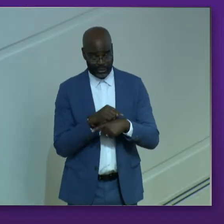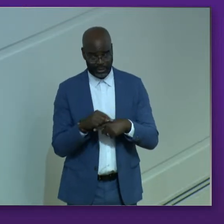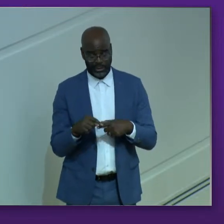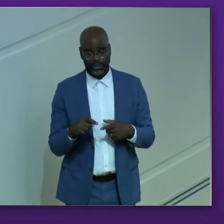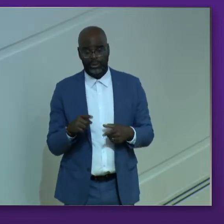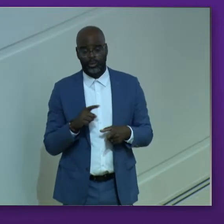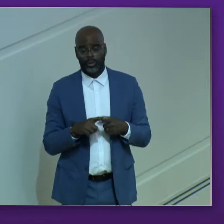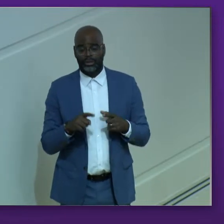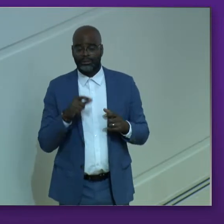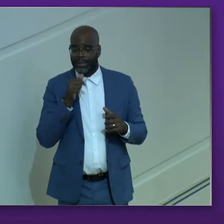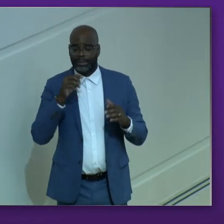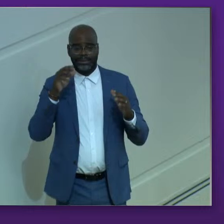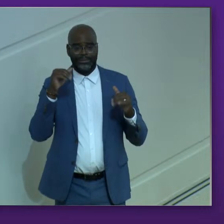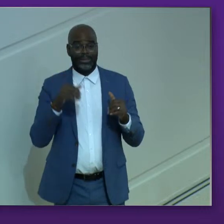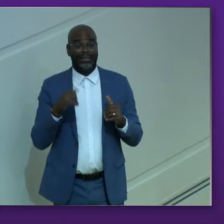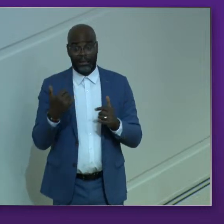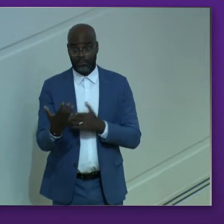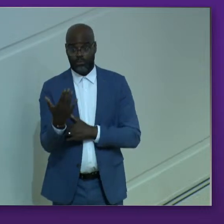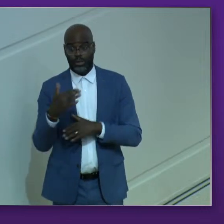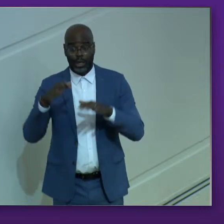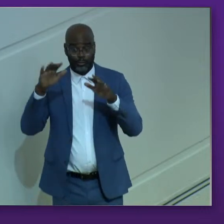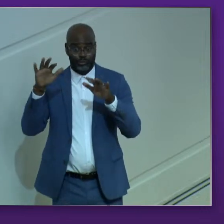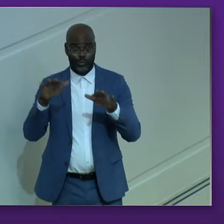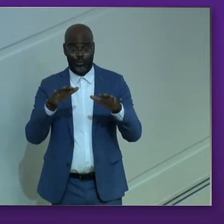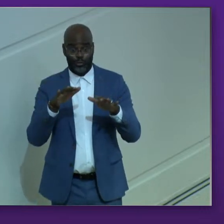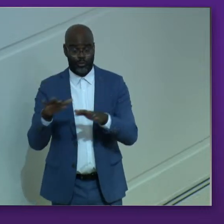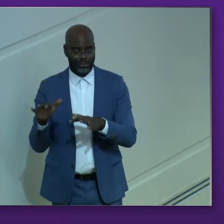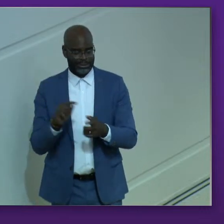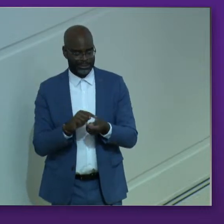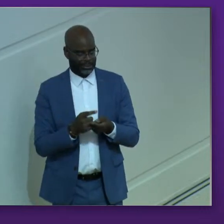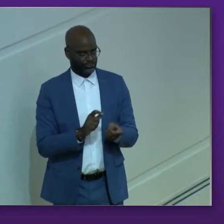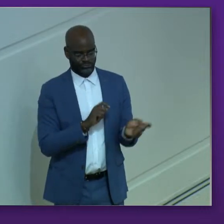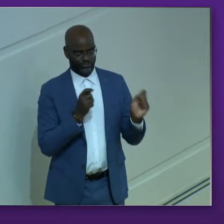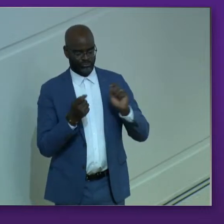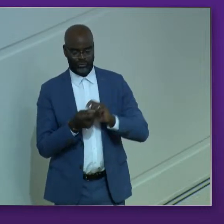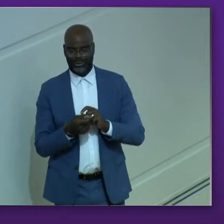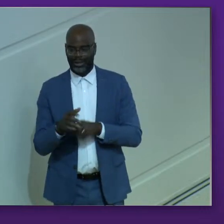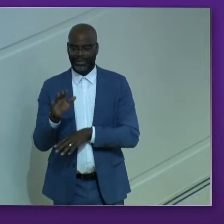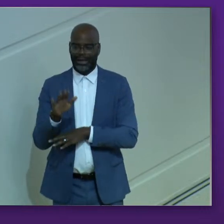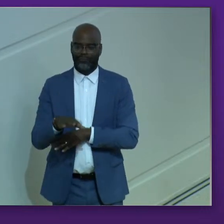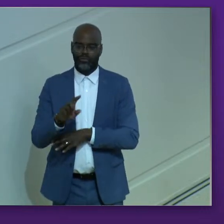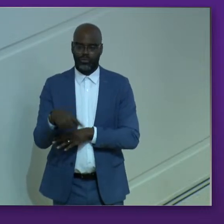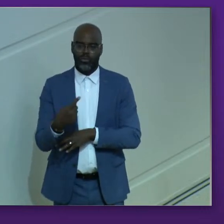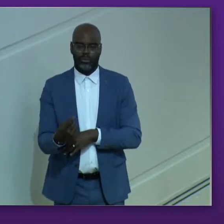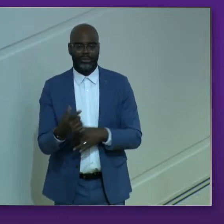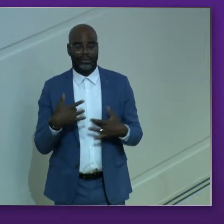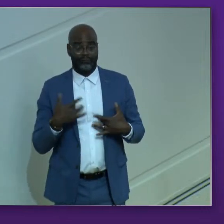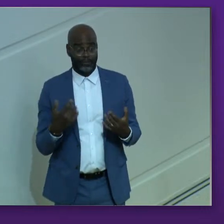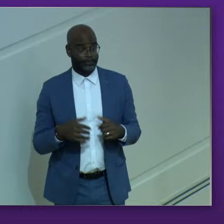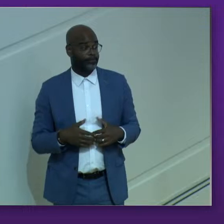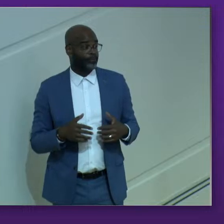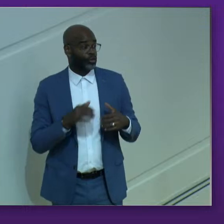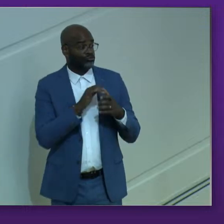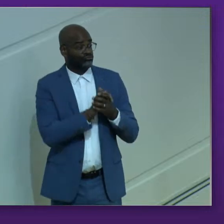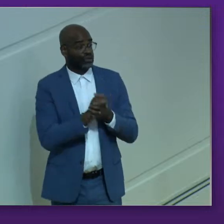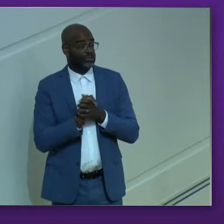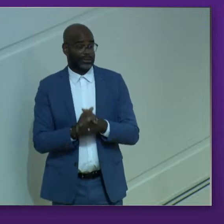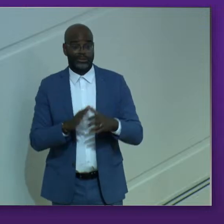MERIT BADGE COUNSELORS AND MERIT BADGE ASSISTANCE OR OTHERWISE SUPPORTED THE EVENT.